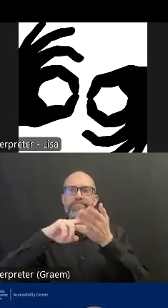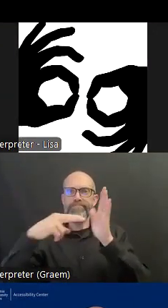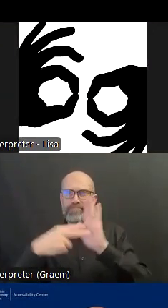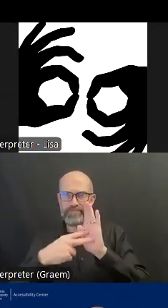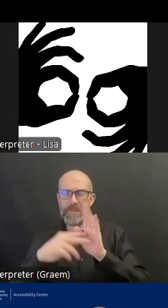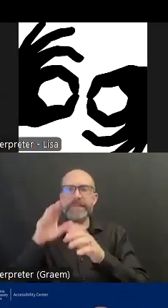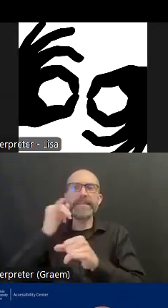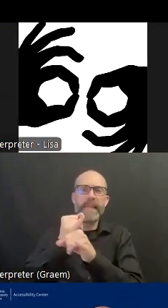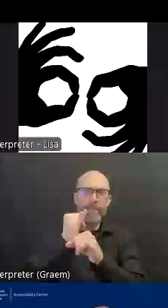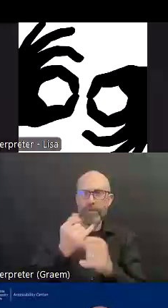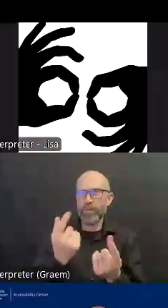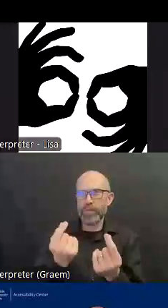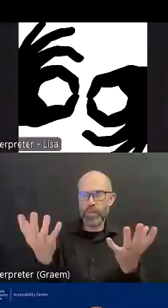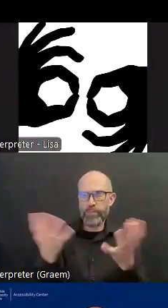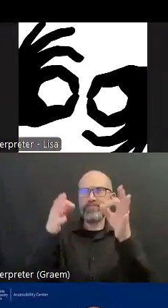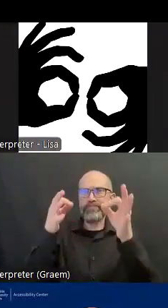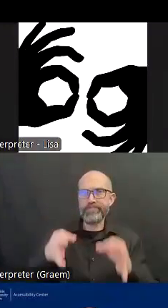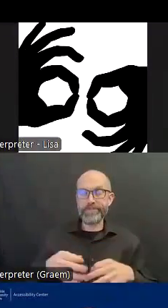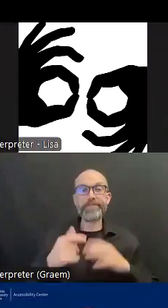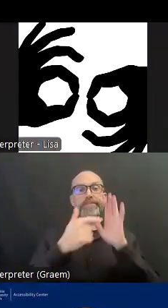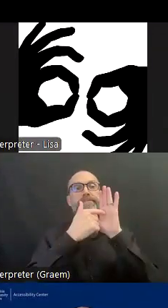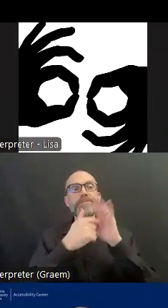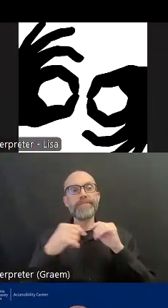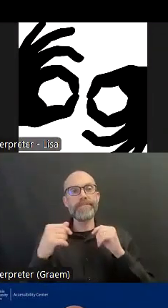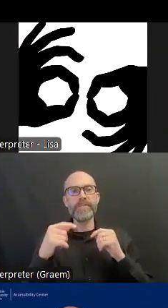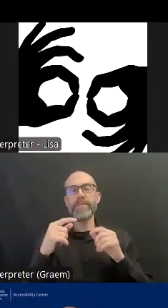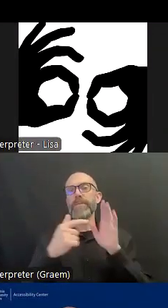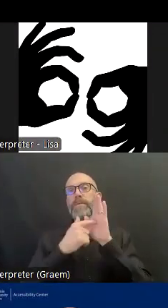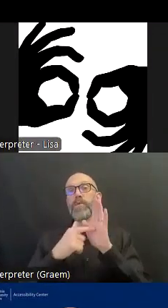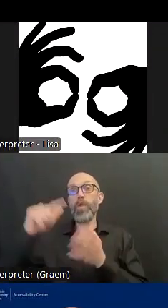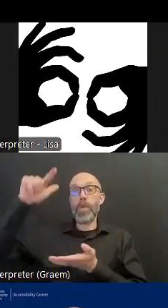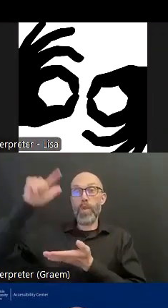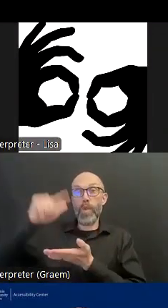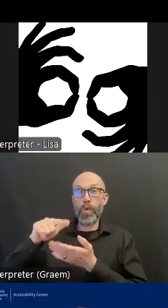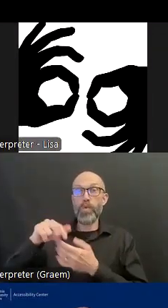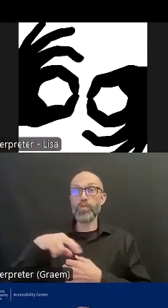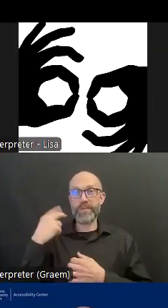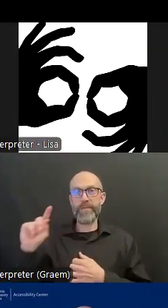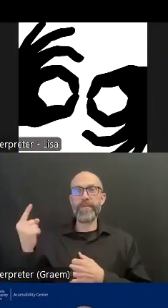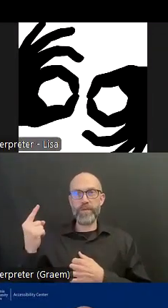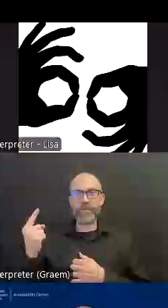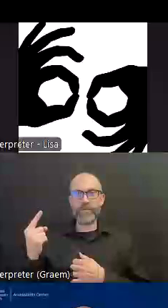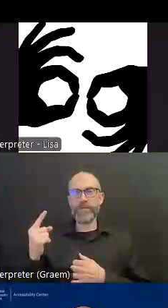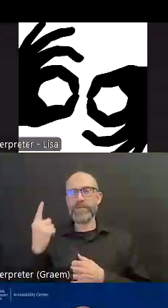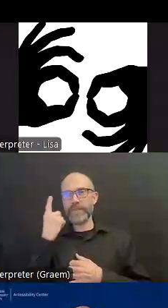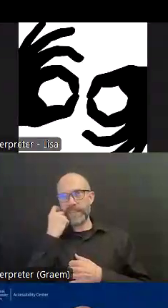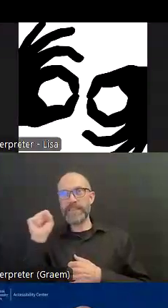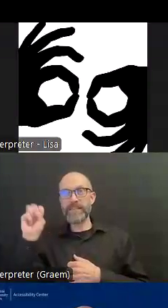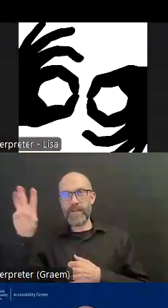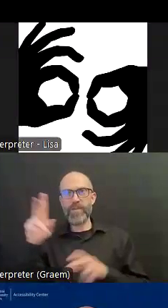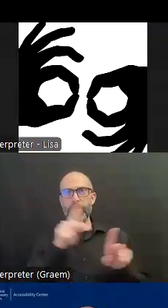So in other words-- and I'll start with the low risk first of the software that we talked about, the Parallels Desktop.